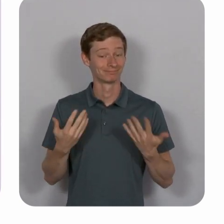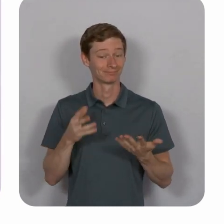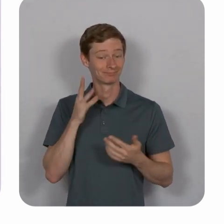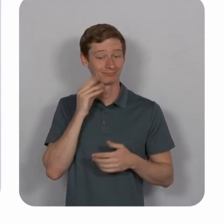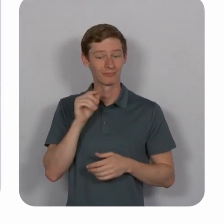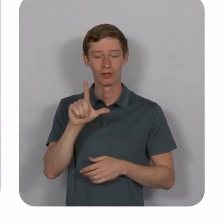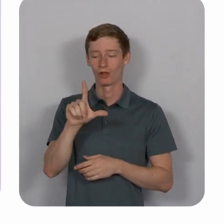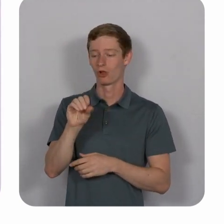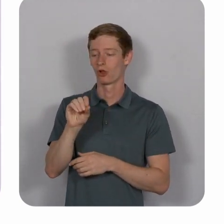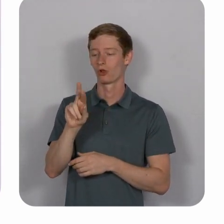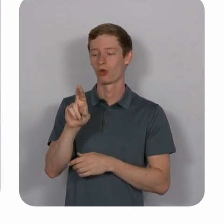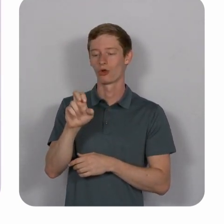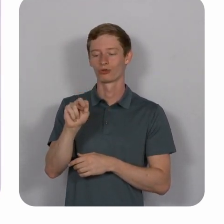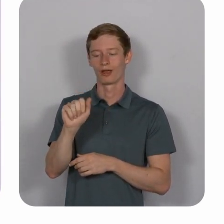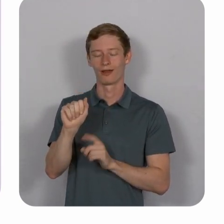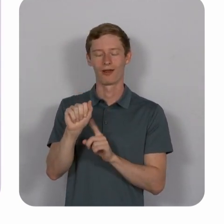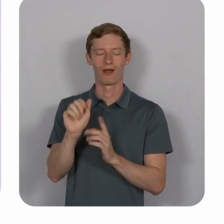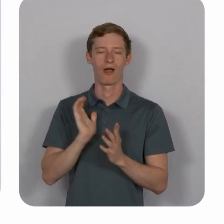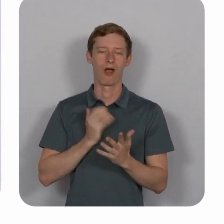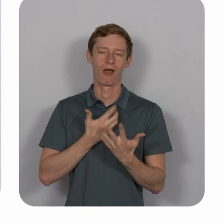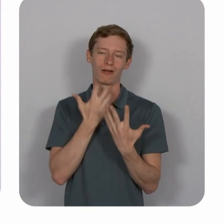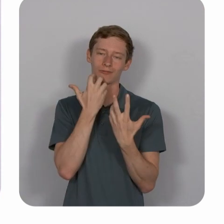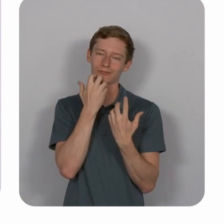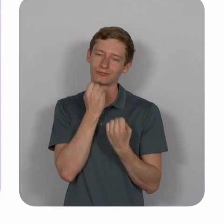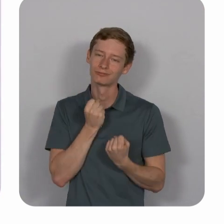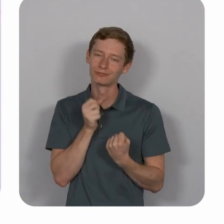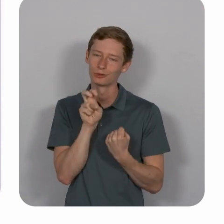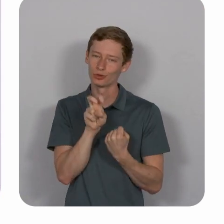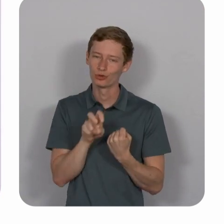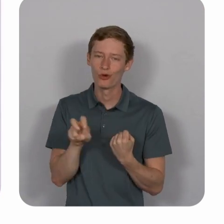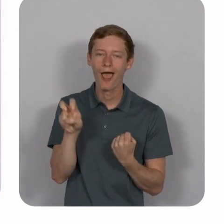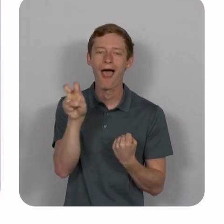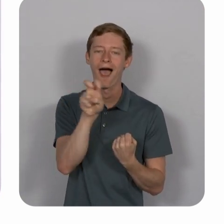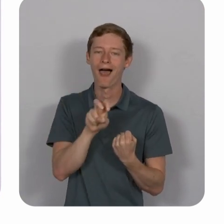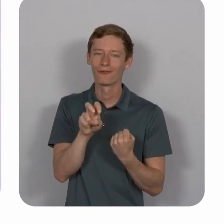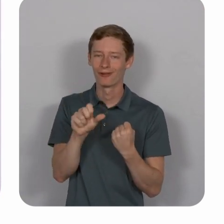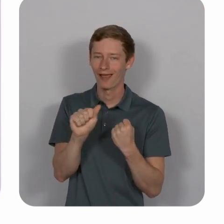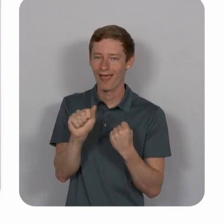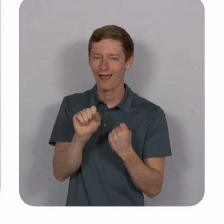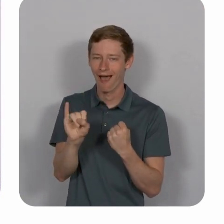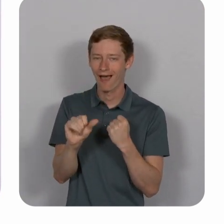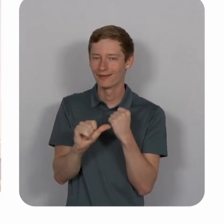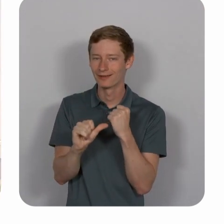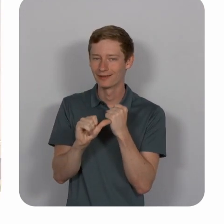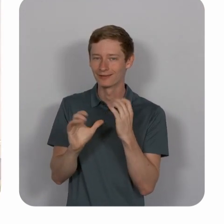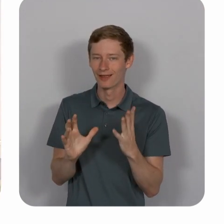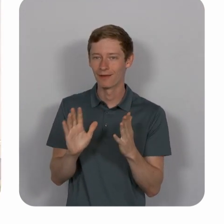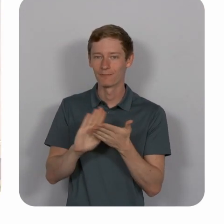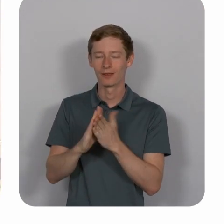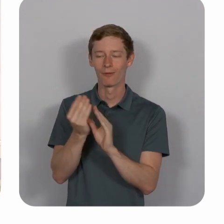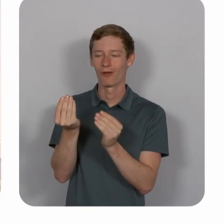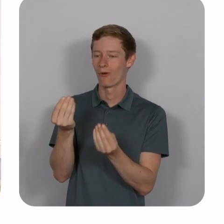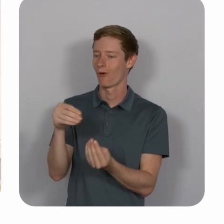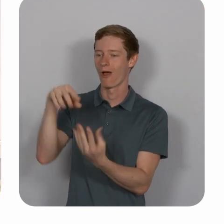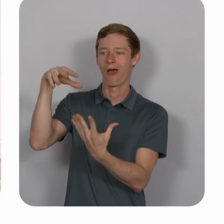our beloved travel AI, to life with the power of AI studio tools,